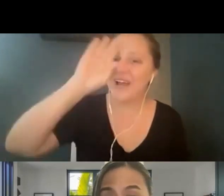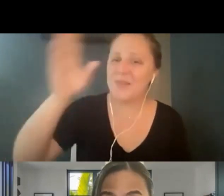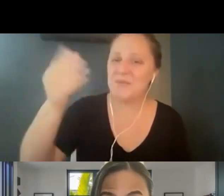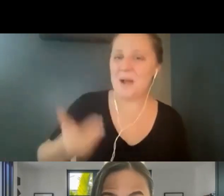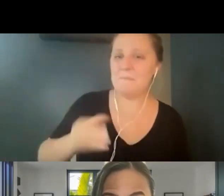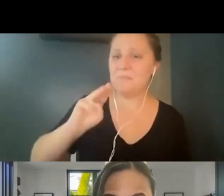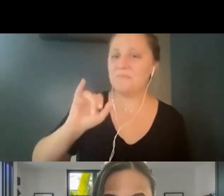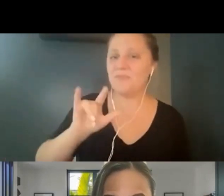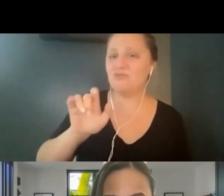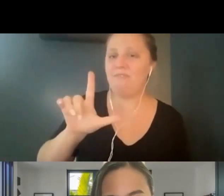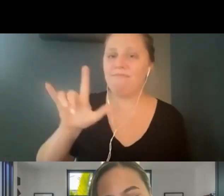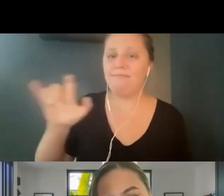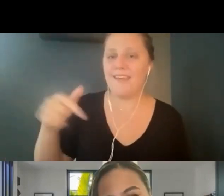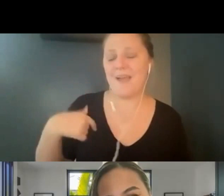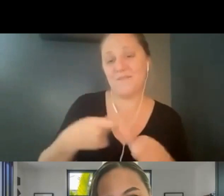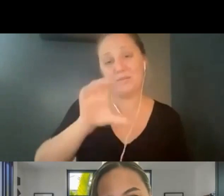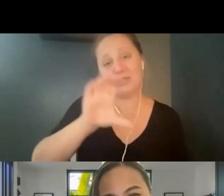I'm based in Chicago so not in lovely Florida.